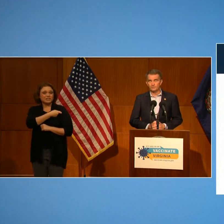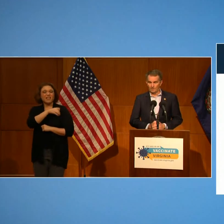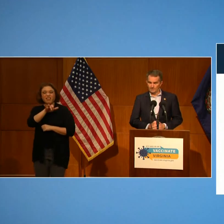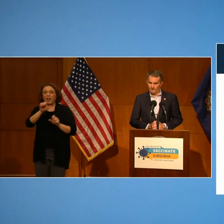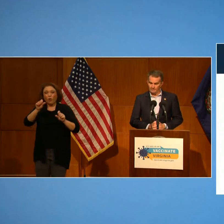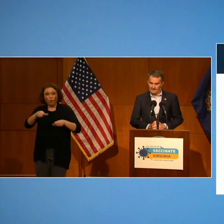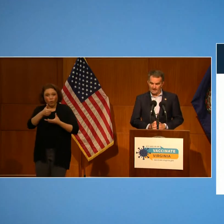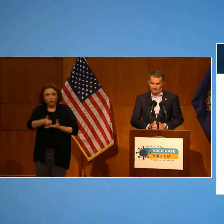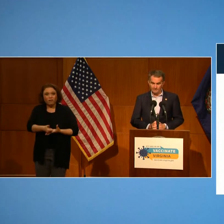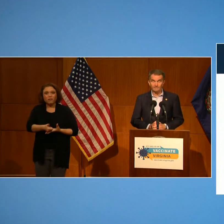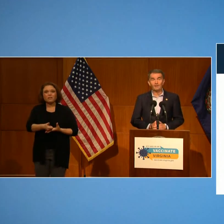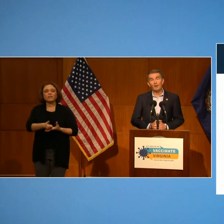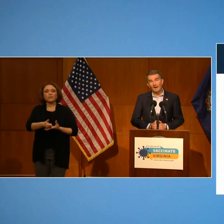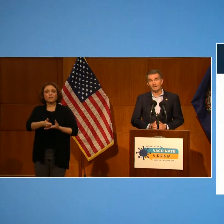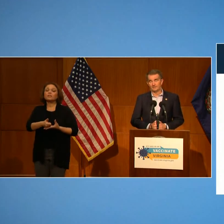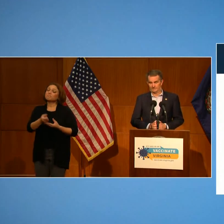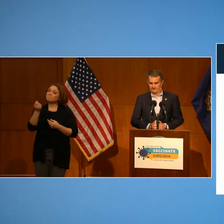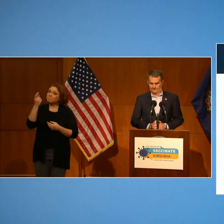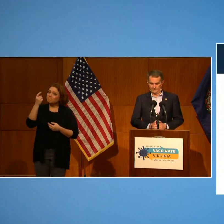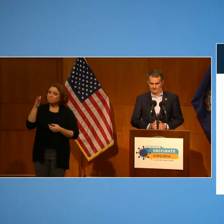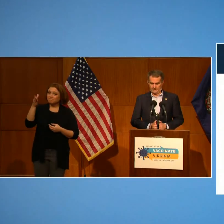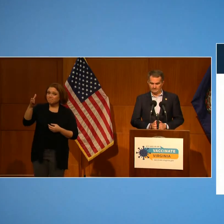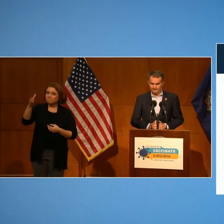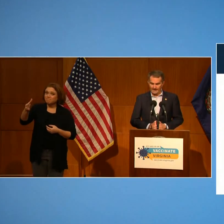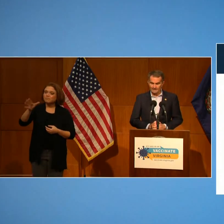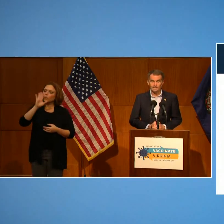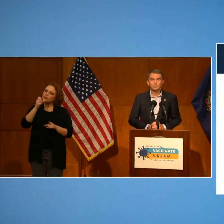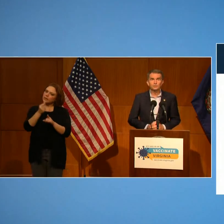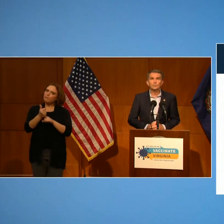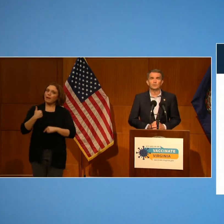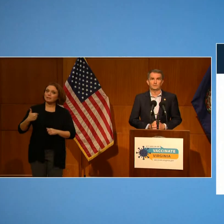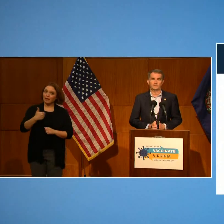AT SOME POINT. THAT'S GOING TO